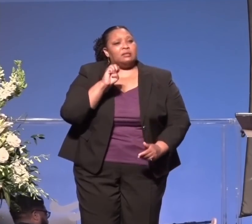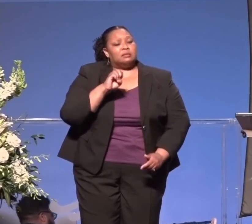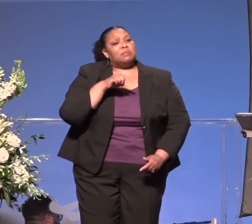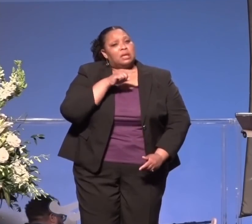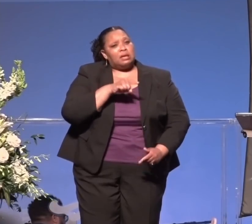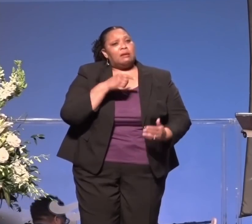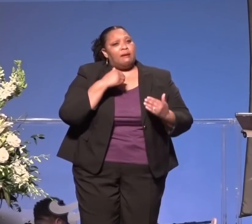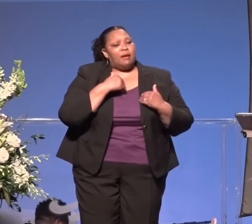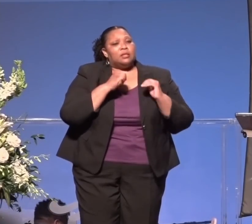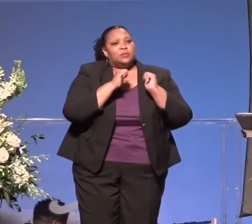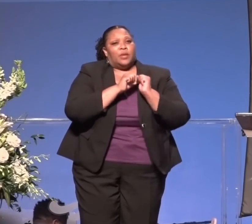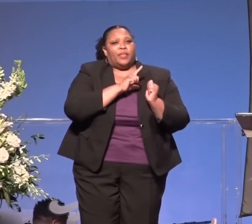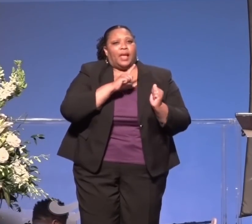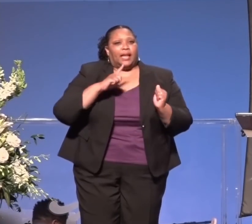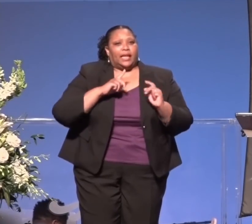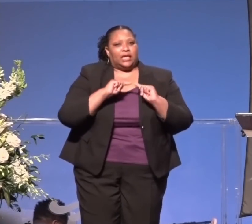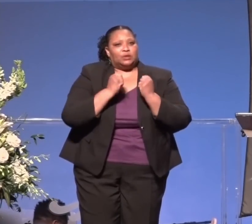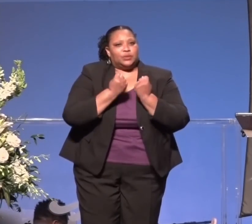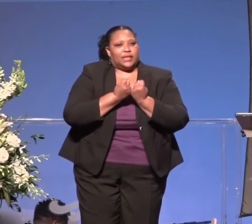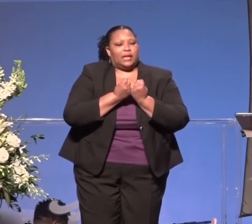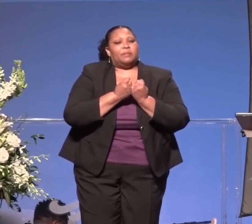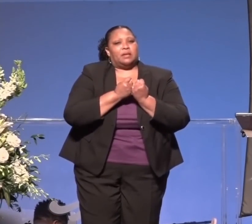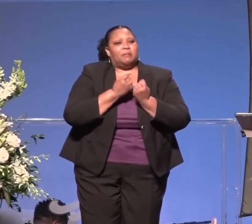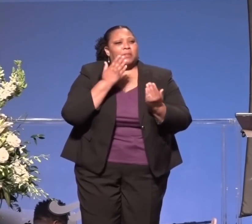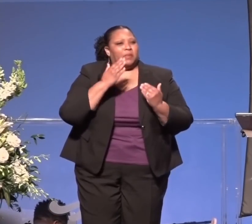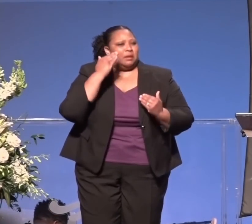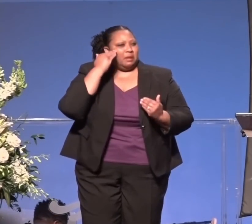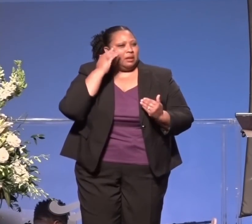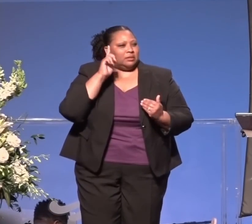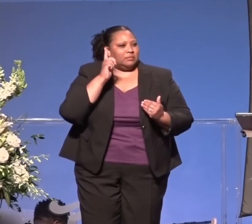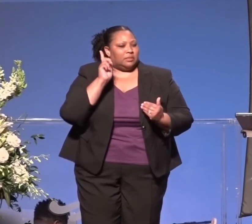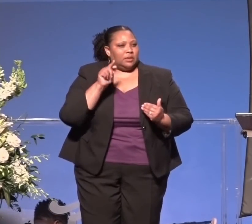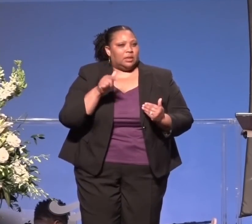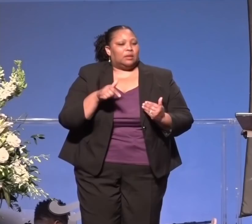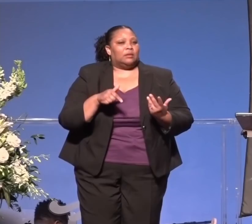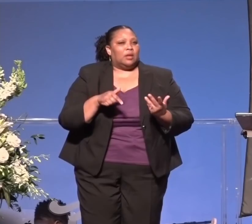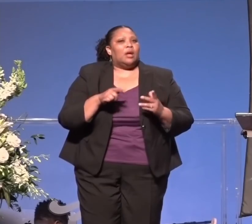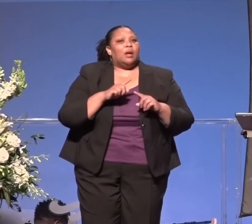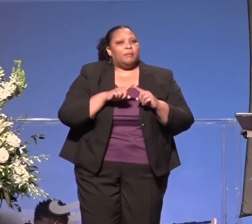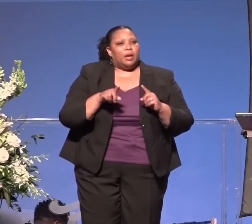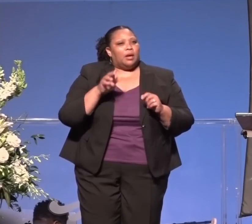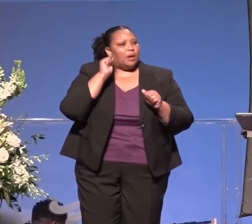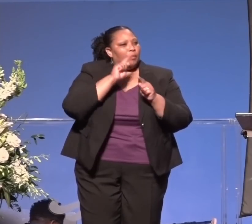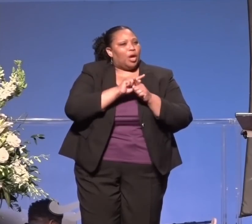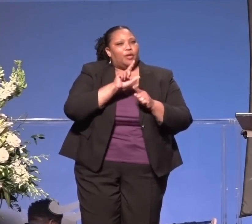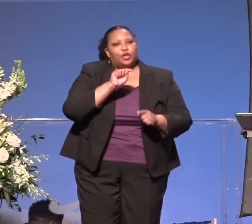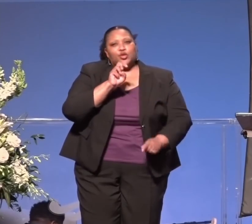BEN CRUMP HAS FOUGHT AND STOOD FOR MANY CASES AND HE HAS WITH